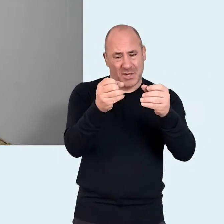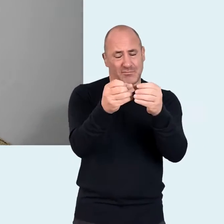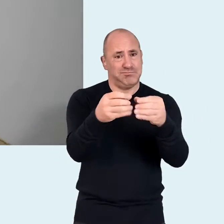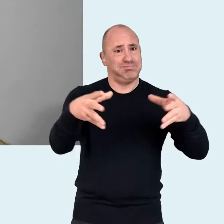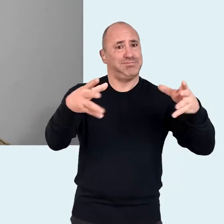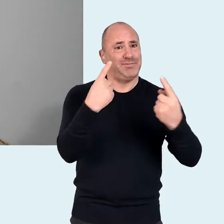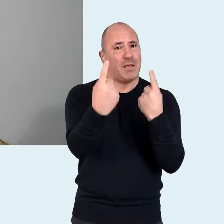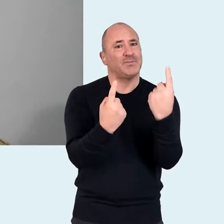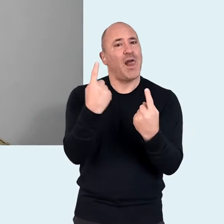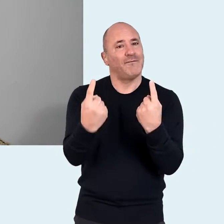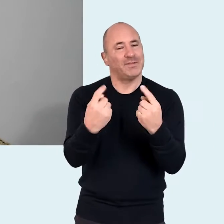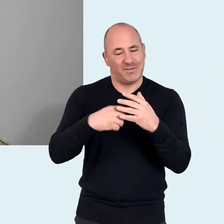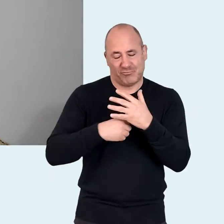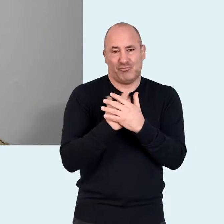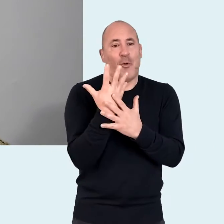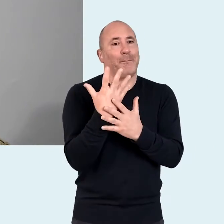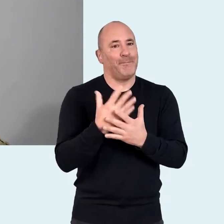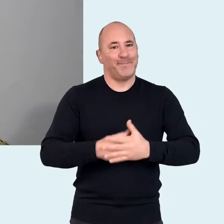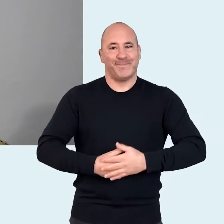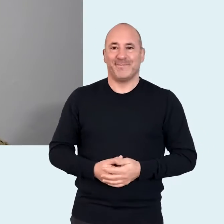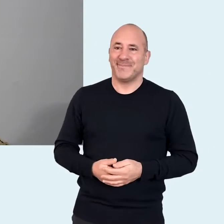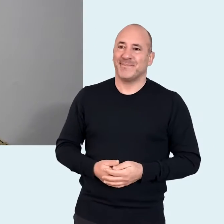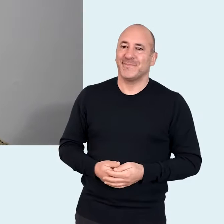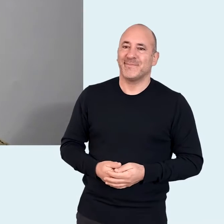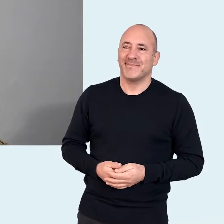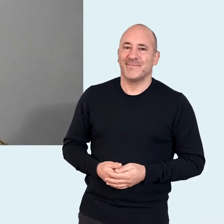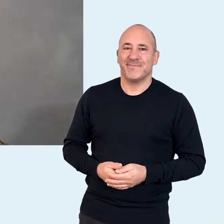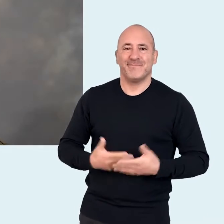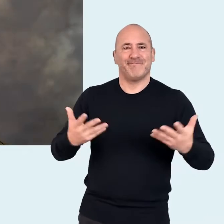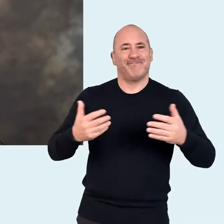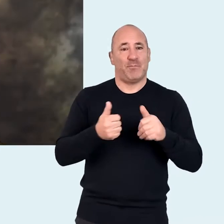creative process or the product.